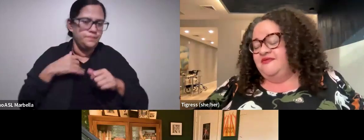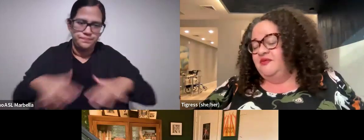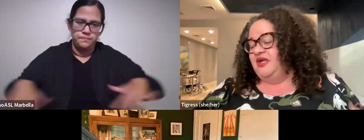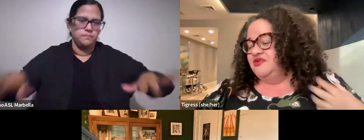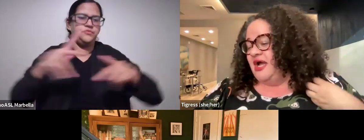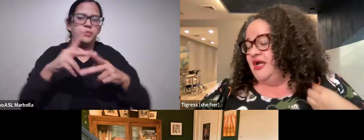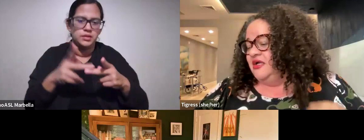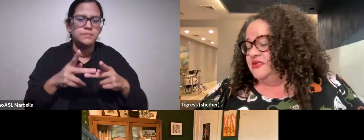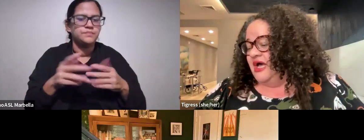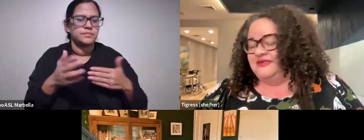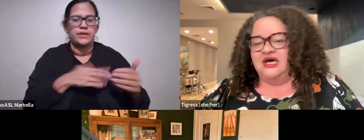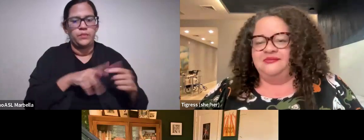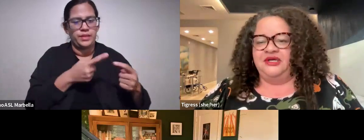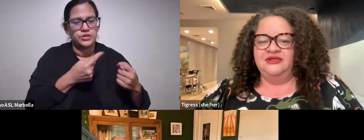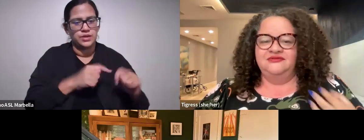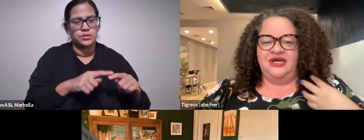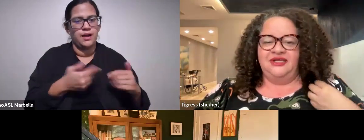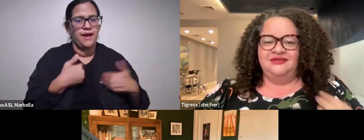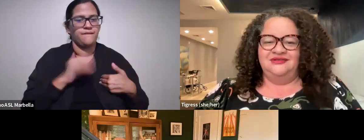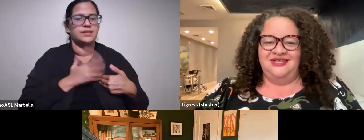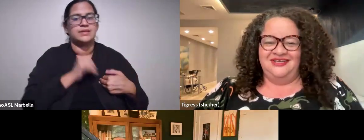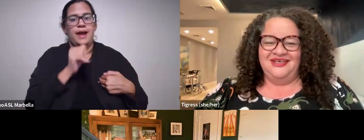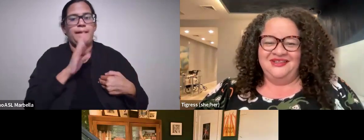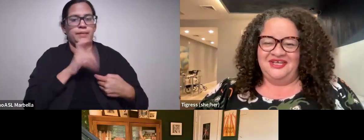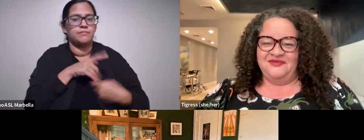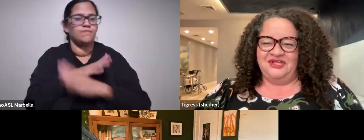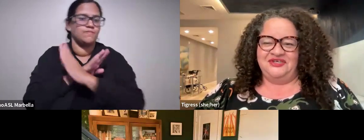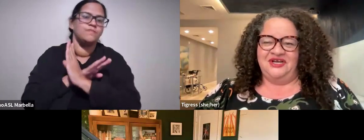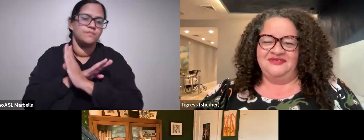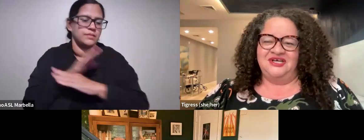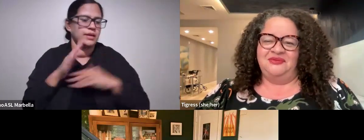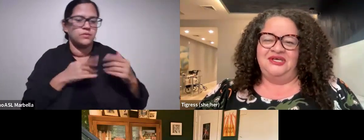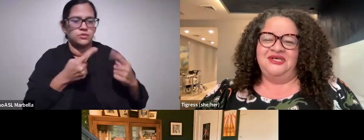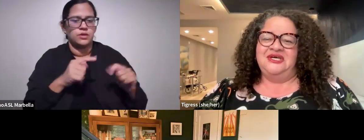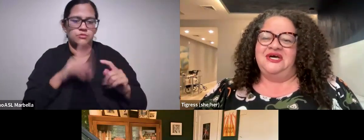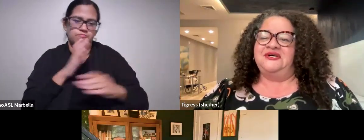Even when they try to have us not be right even when they try to have us not be.